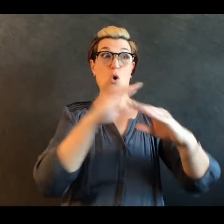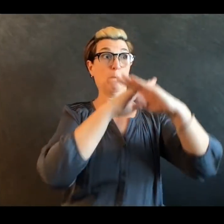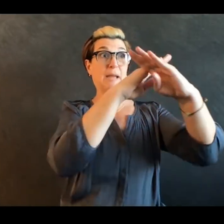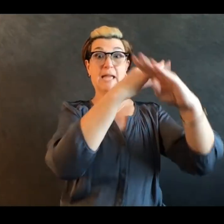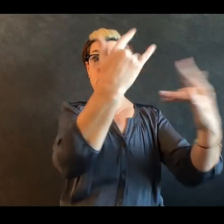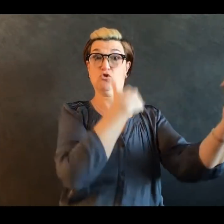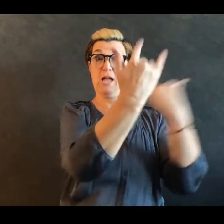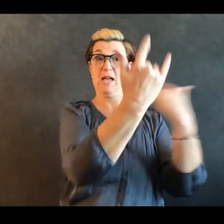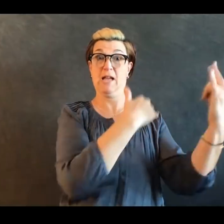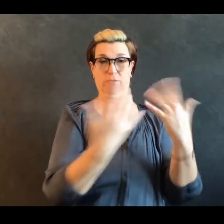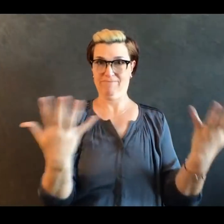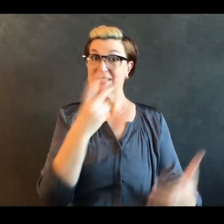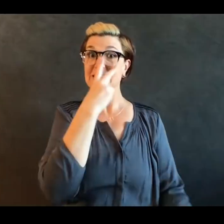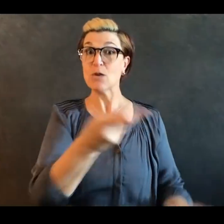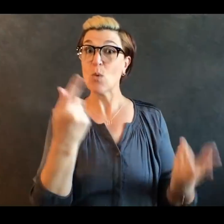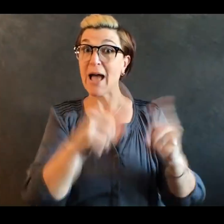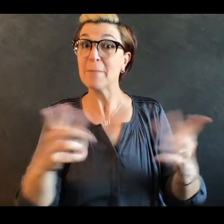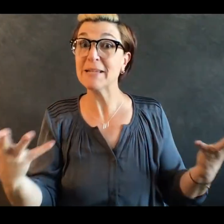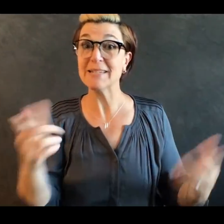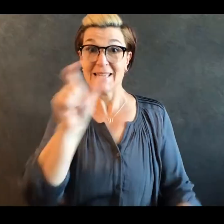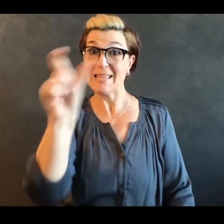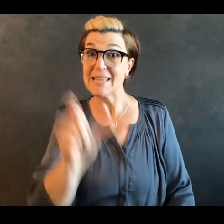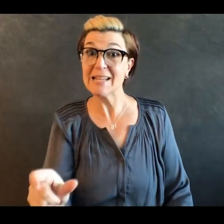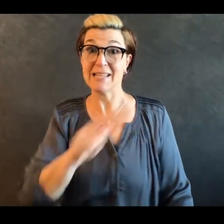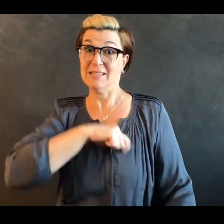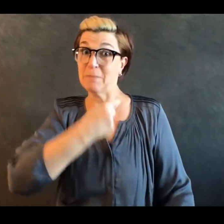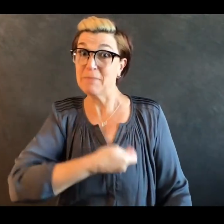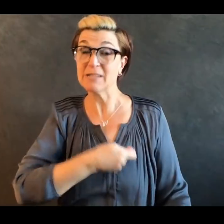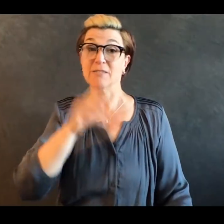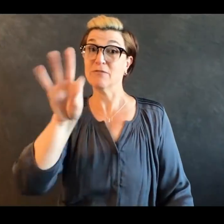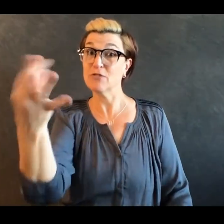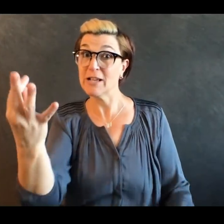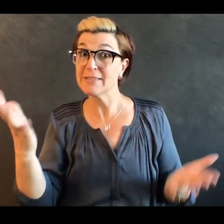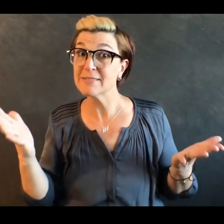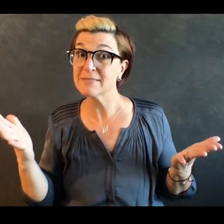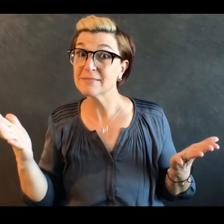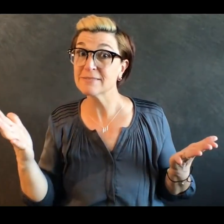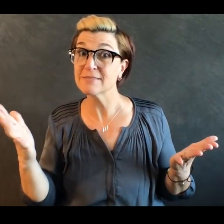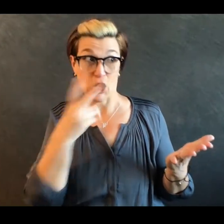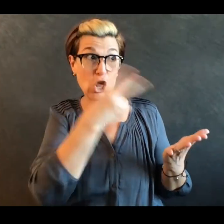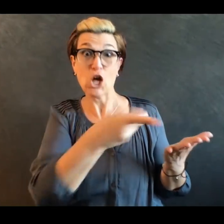Italy you see what happened to Spain you see what happened to France WH owes